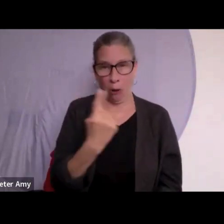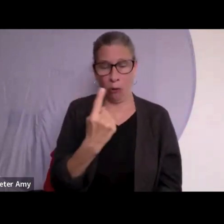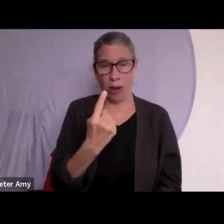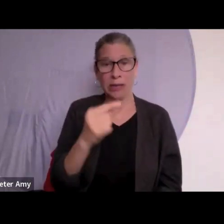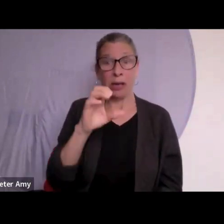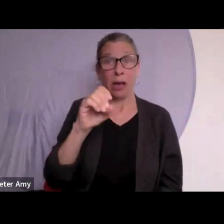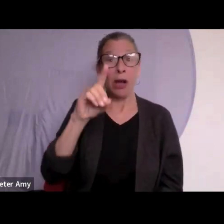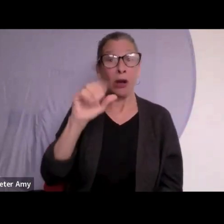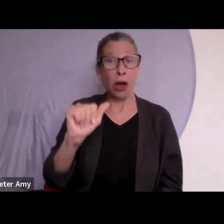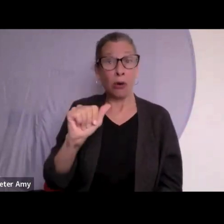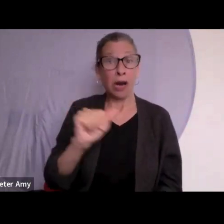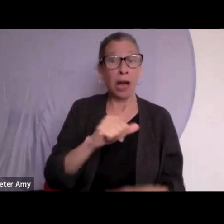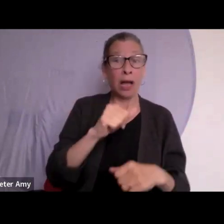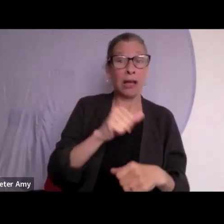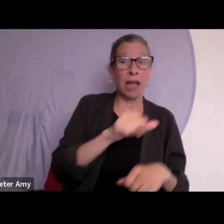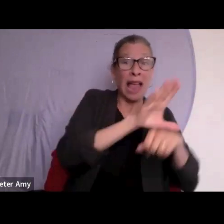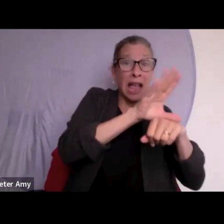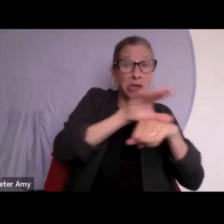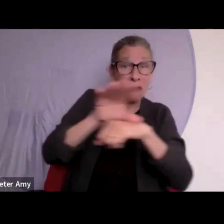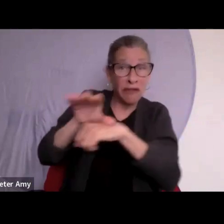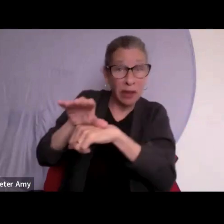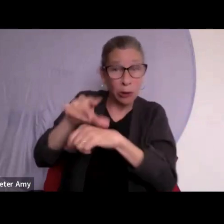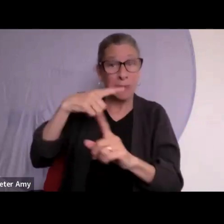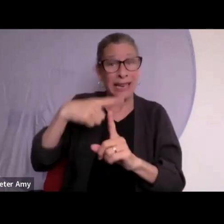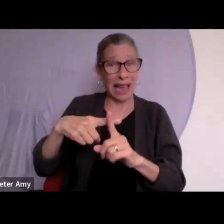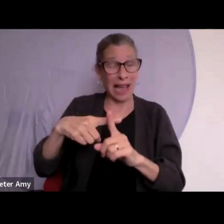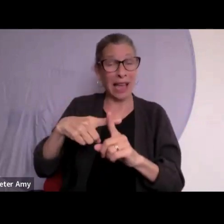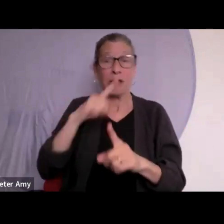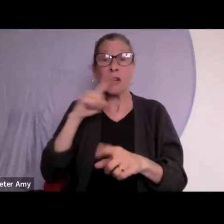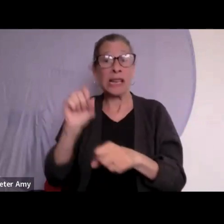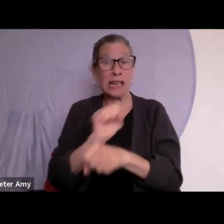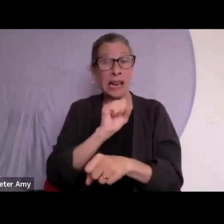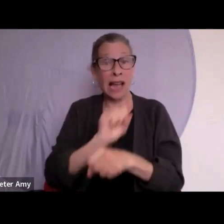the filmmaking of CODA, and in actually, the presentation of